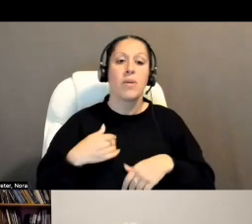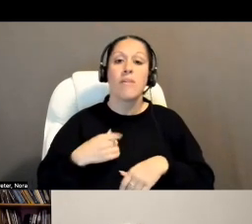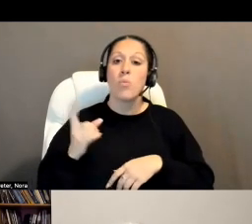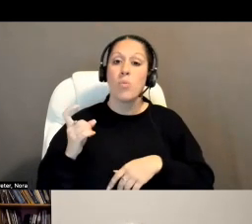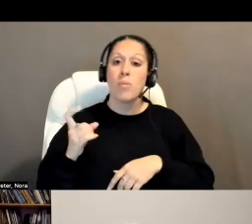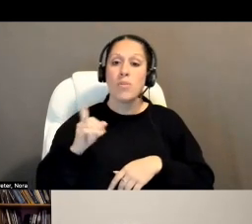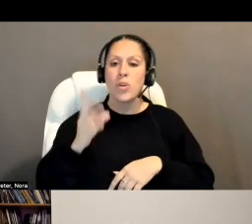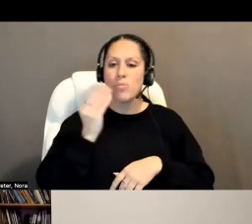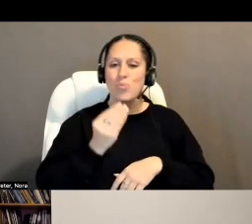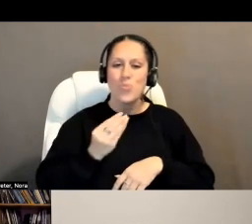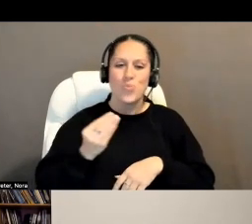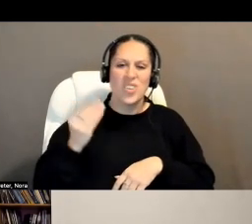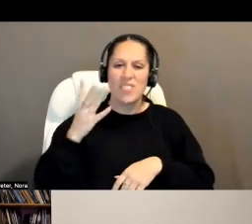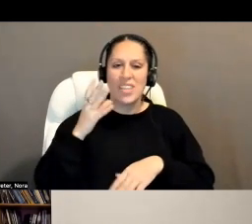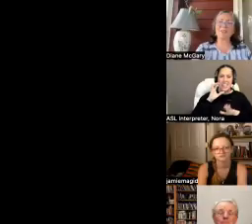beautiful images right now.